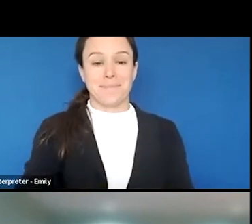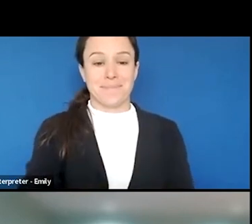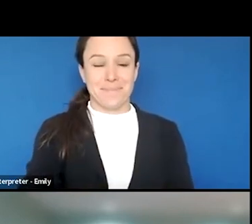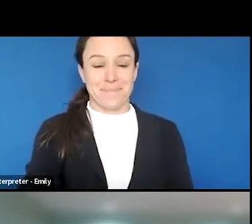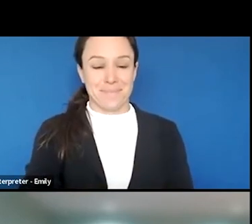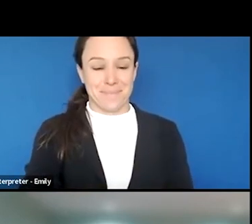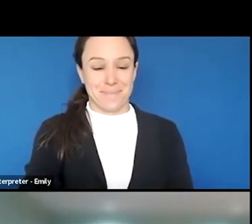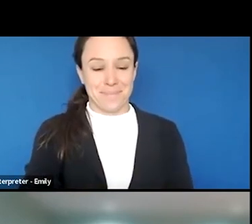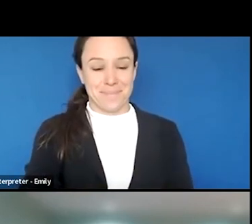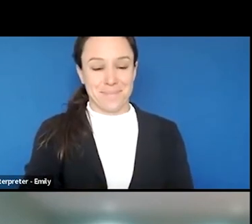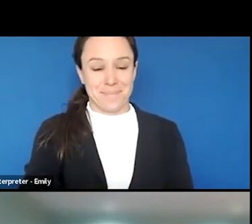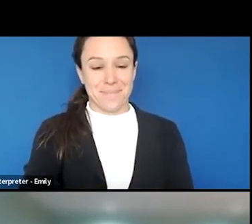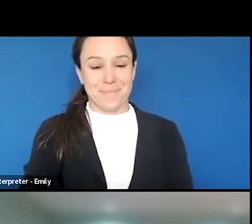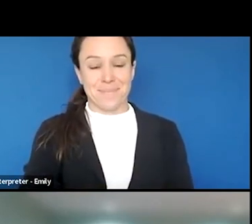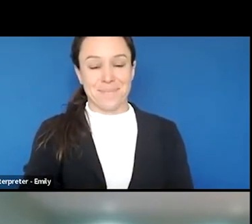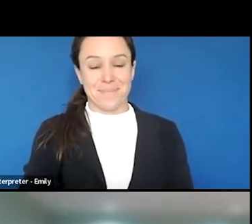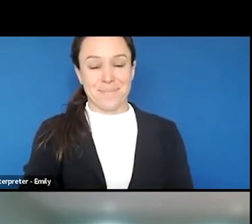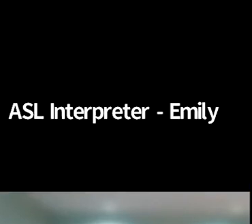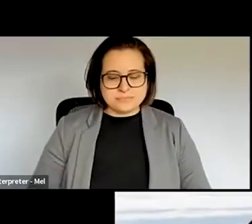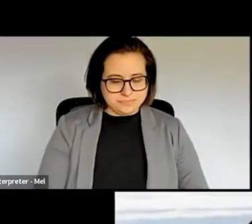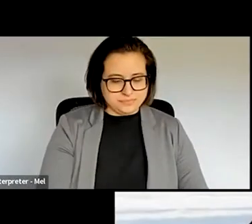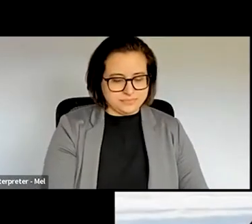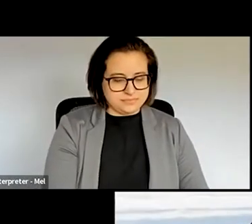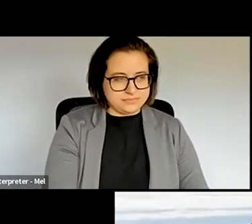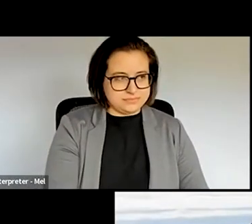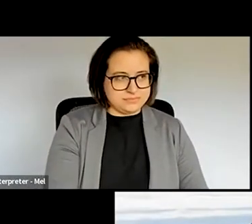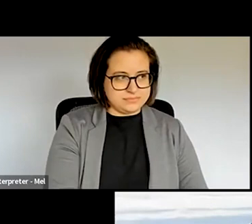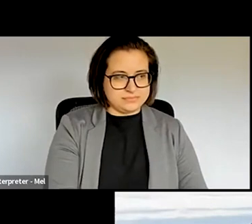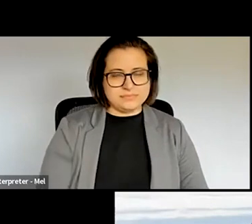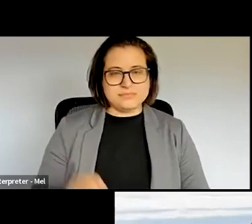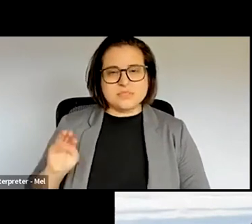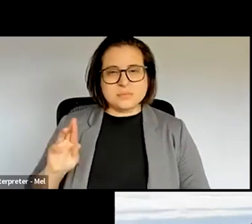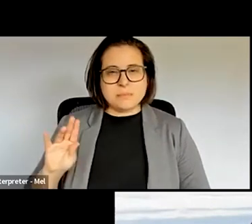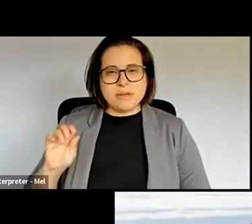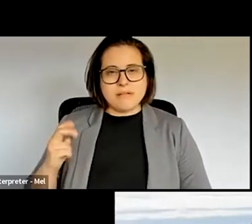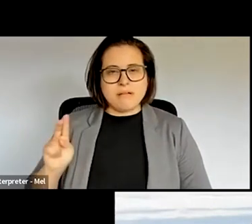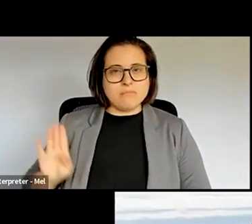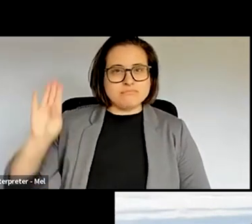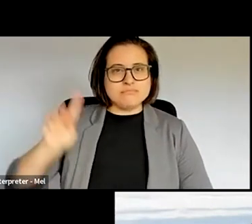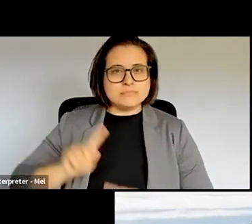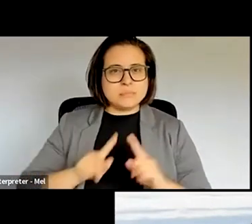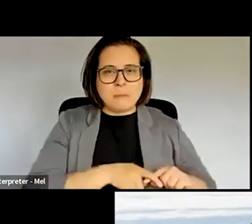just pause for one second and suggest a behavioral thing that I have observed, certainly in myself,